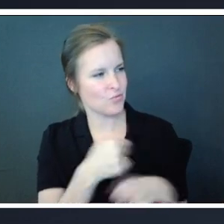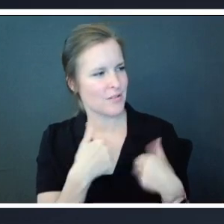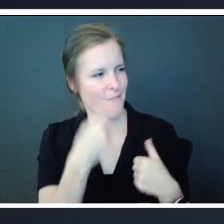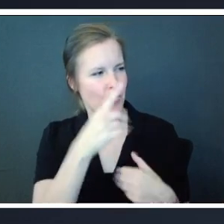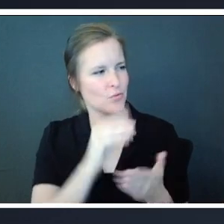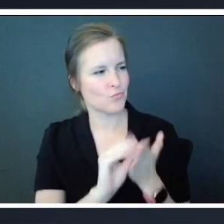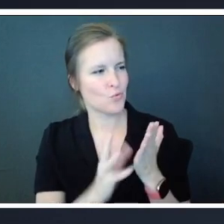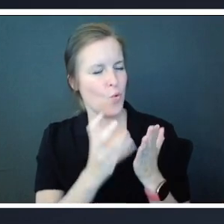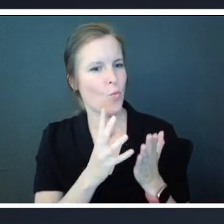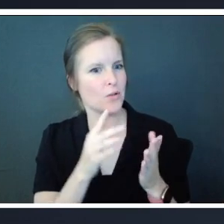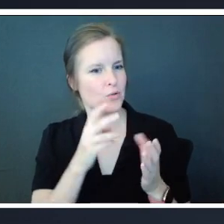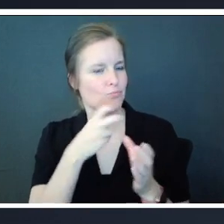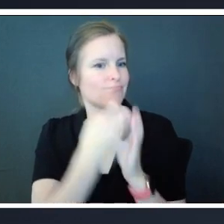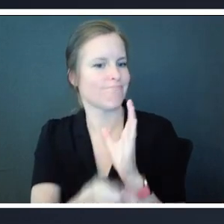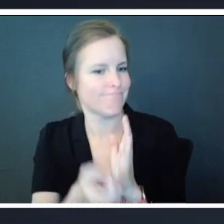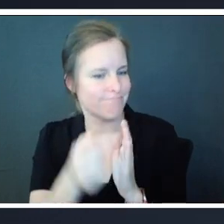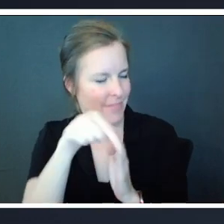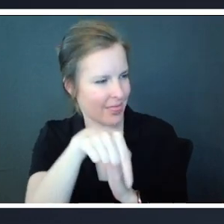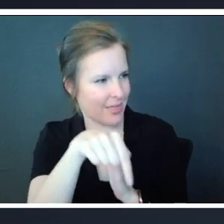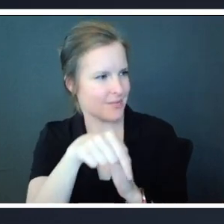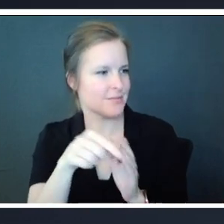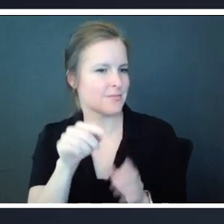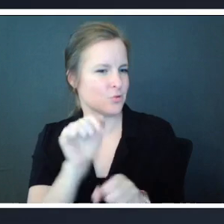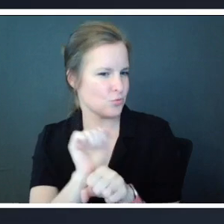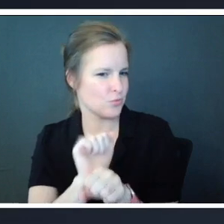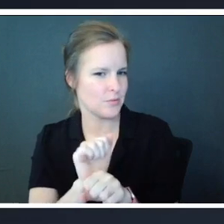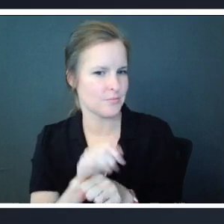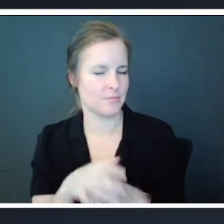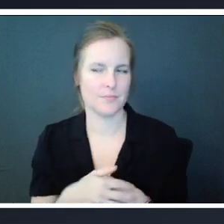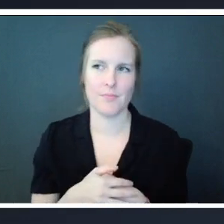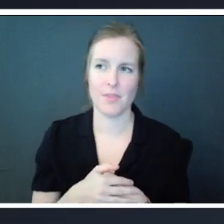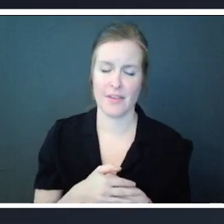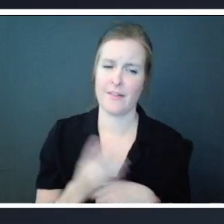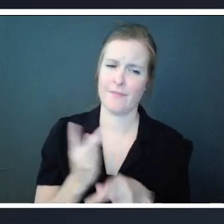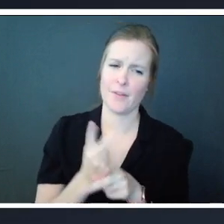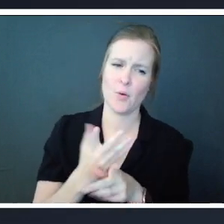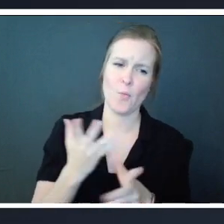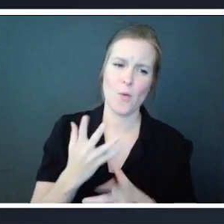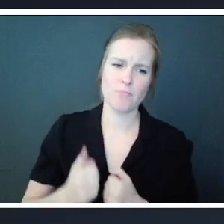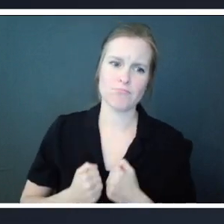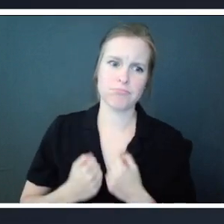that inspires you and excites you and learn all you can about it. Learn about animals and what